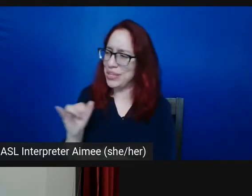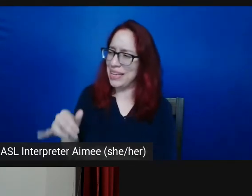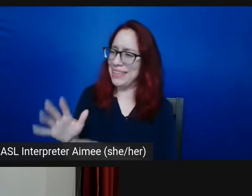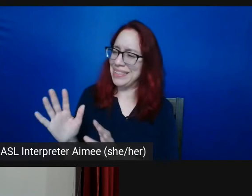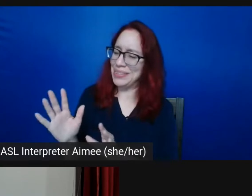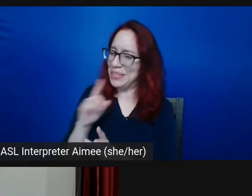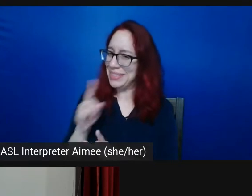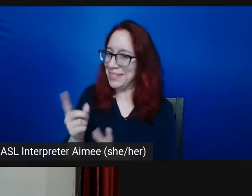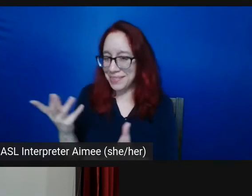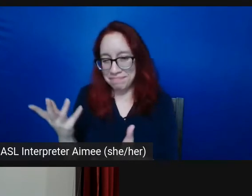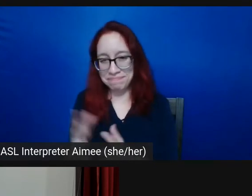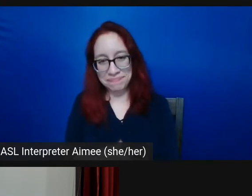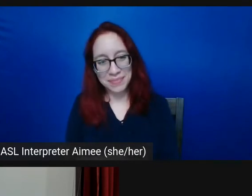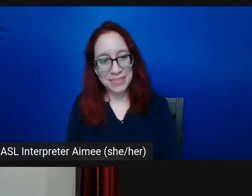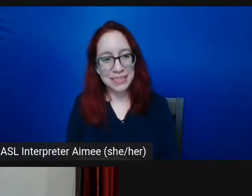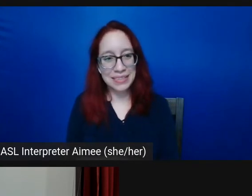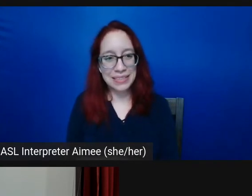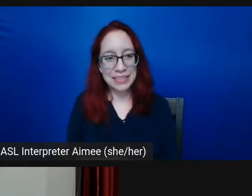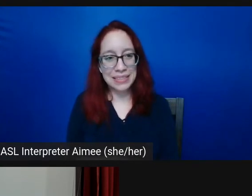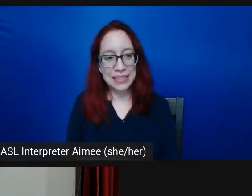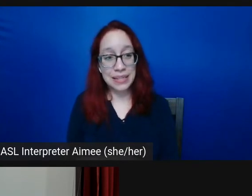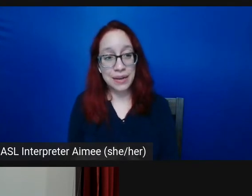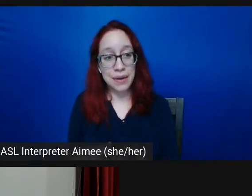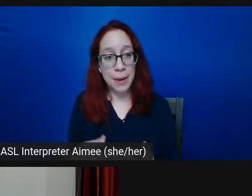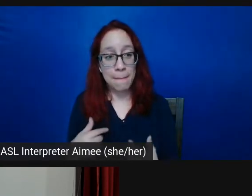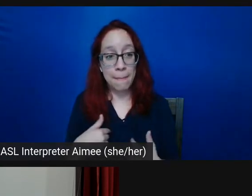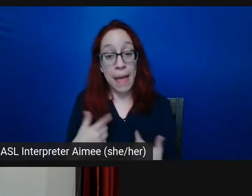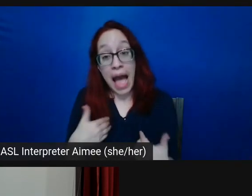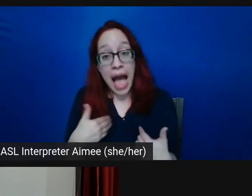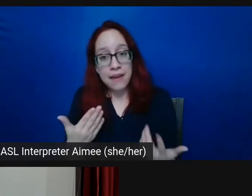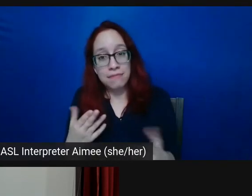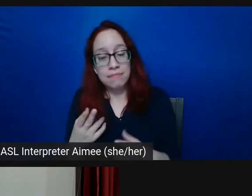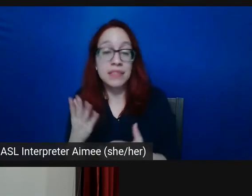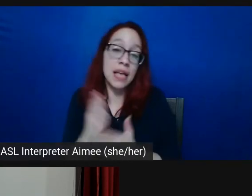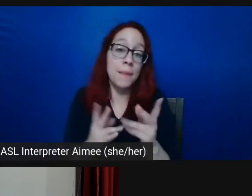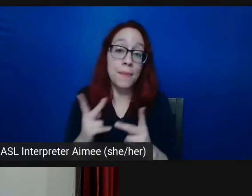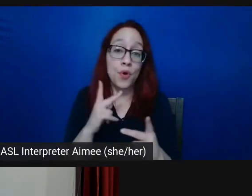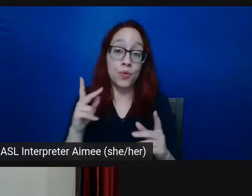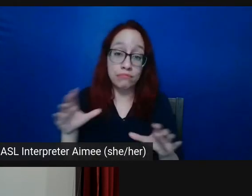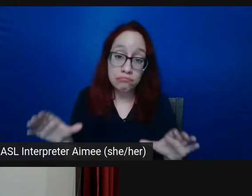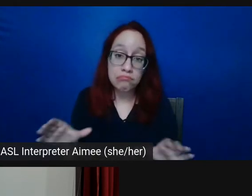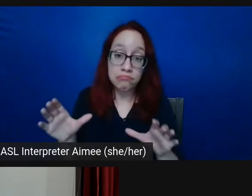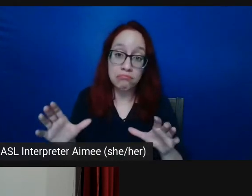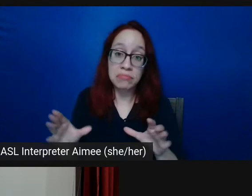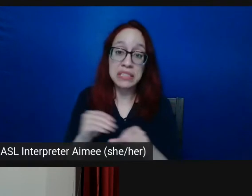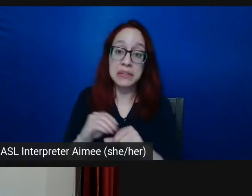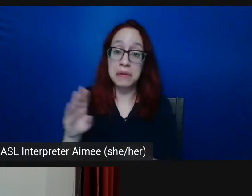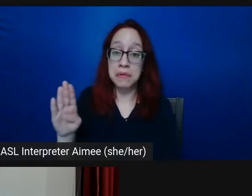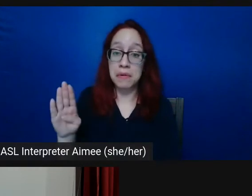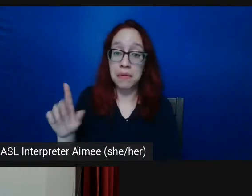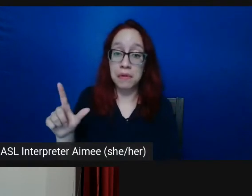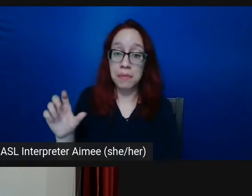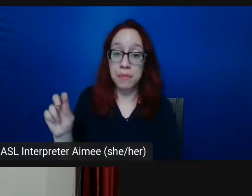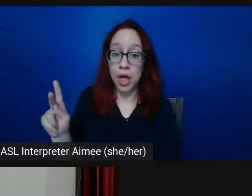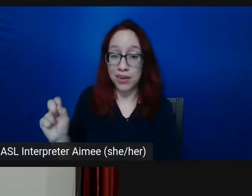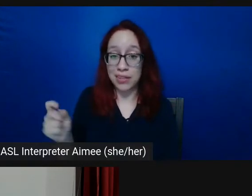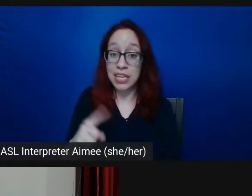That's my view obviously. Some people put a lot of effort into these blocks, and there's probably a good use case for them